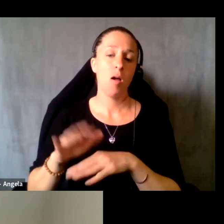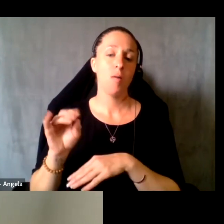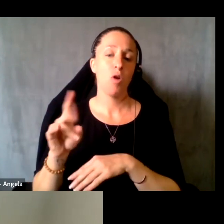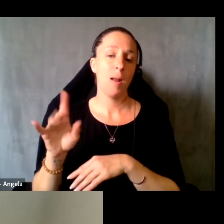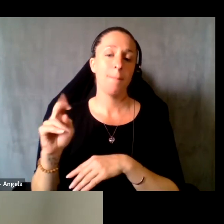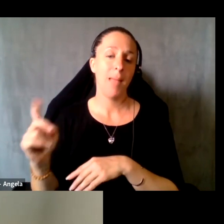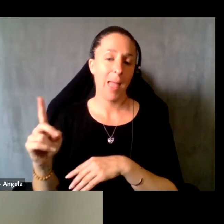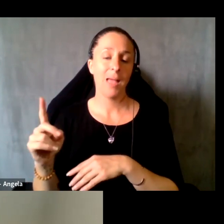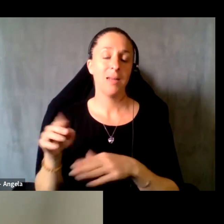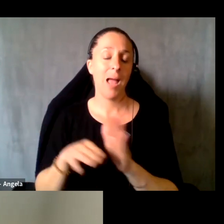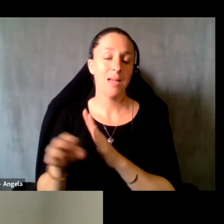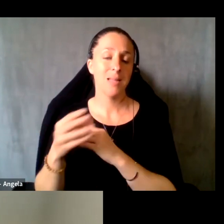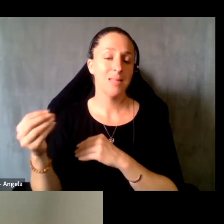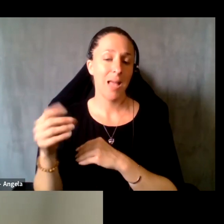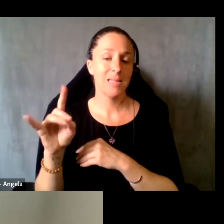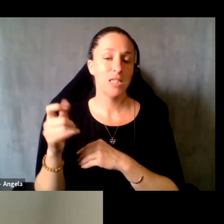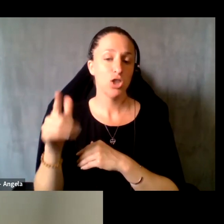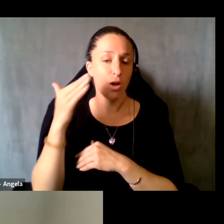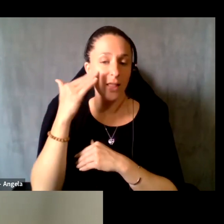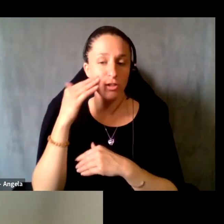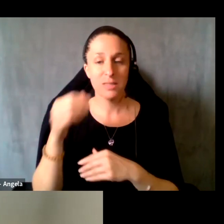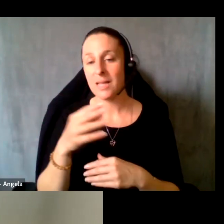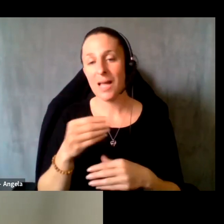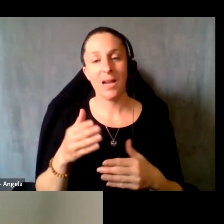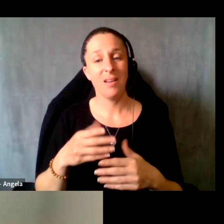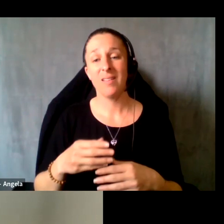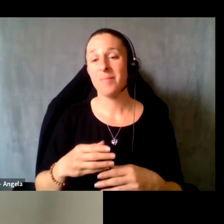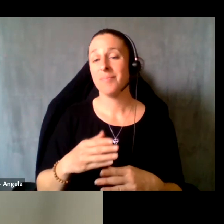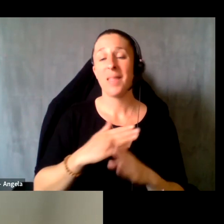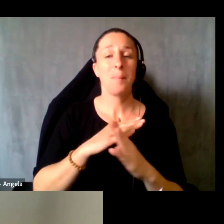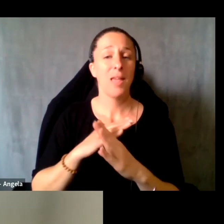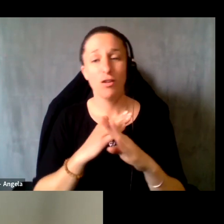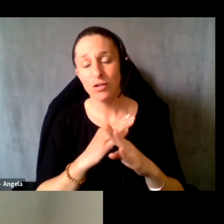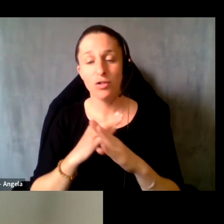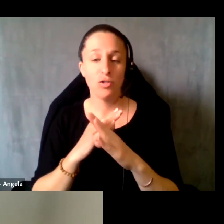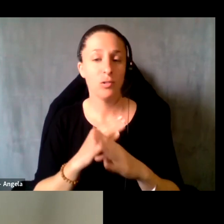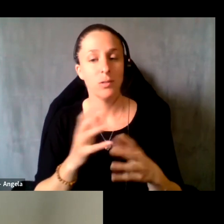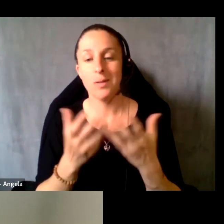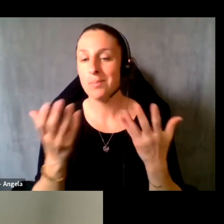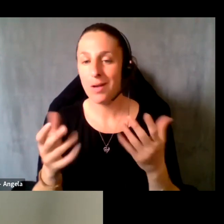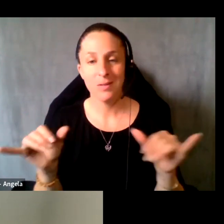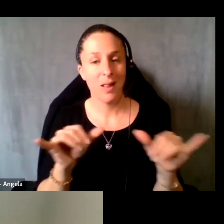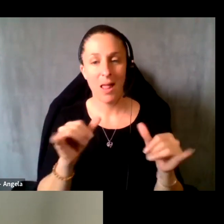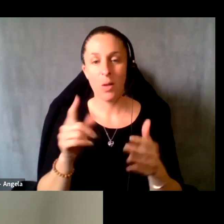literacy and the barriers are very much like what has already been discussed earlier today